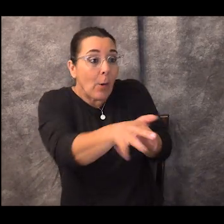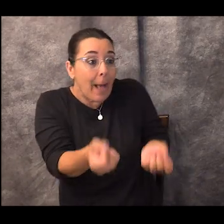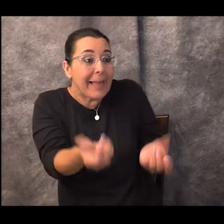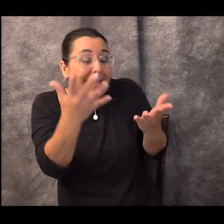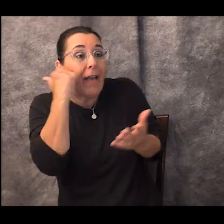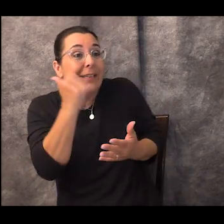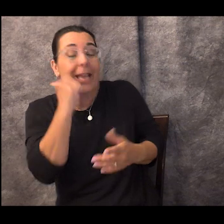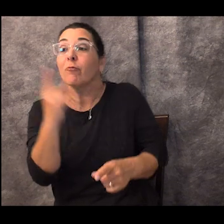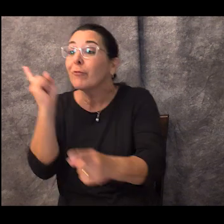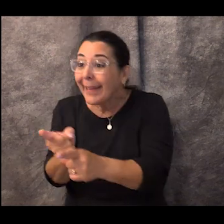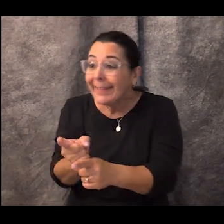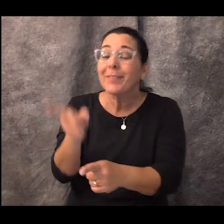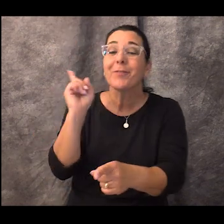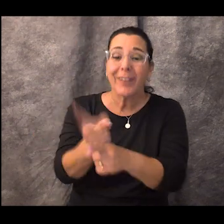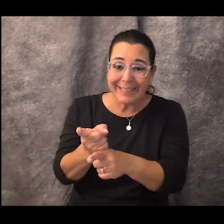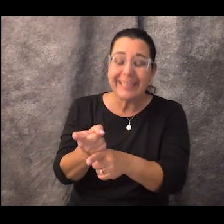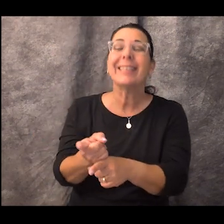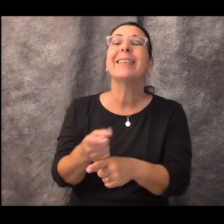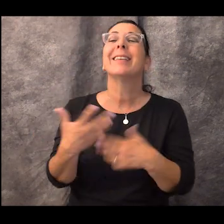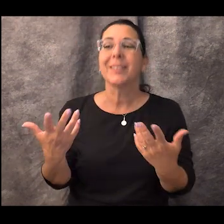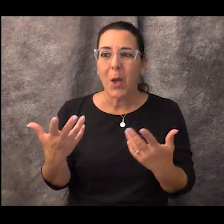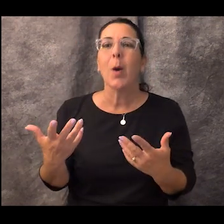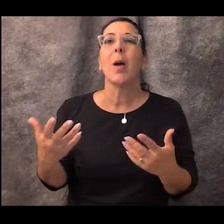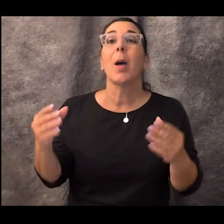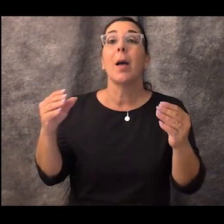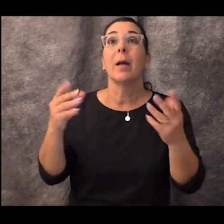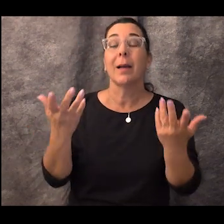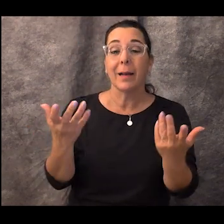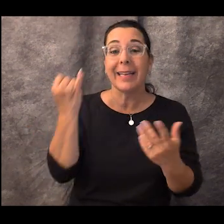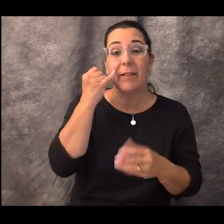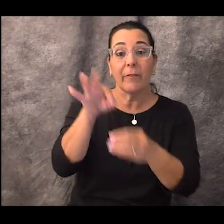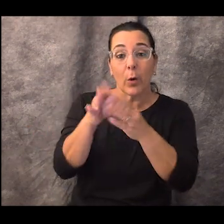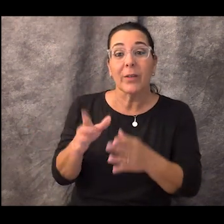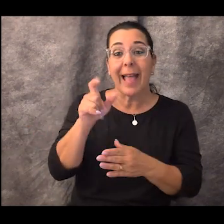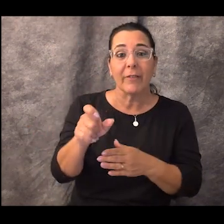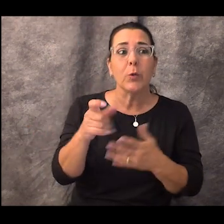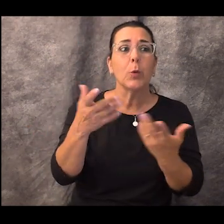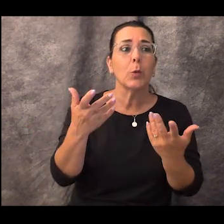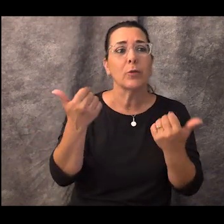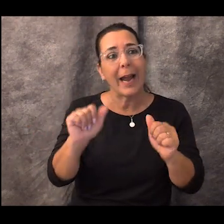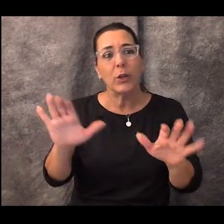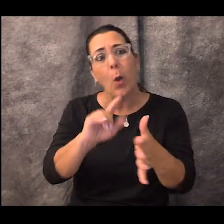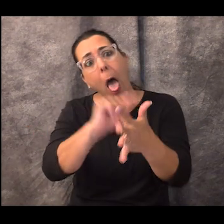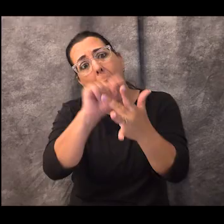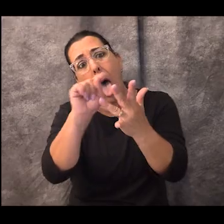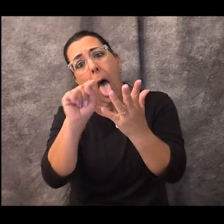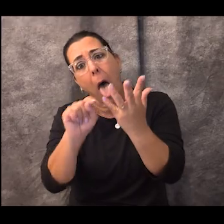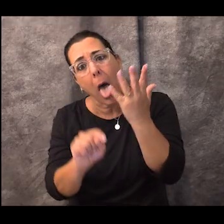So the more things we ask the voters to access, the more hoops they have to jump through. The more things we ask the voters to access, the more hoops they have to jump through. The more people with disabilities show up who are like,